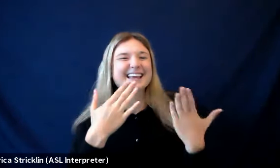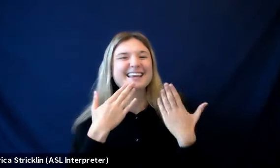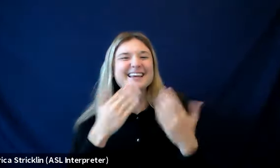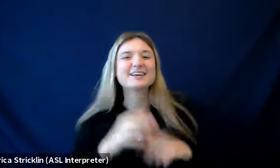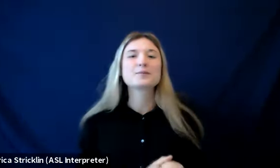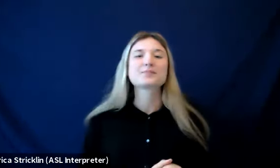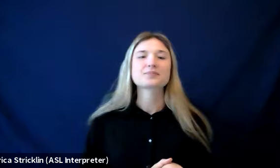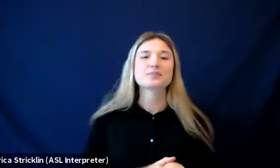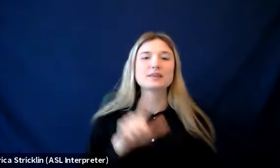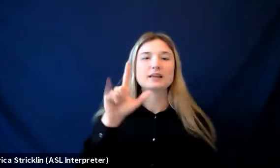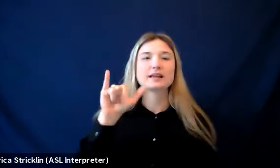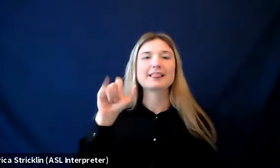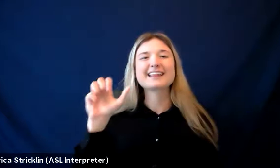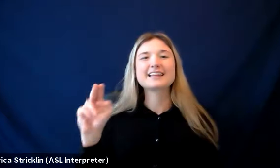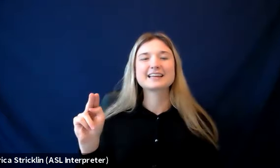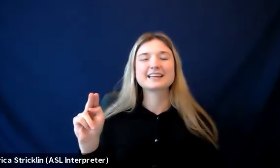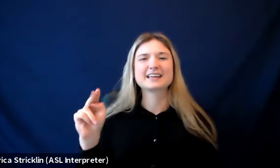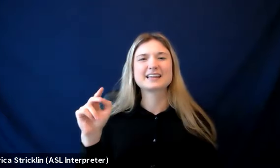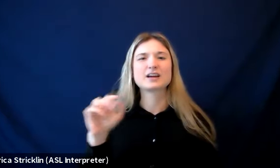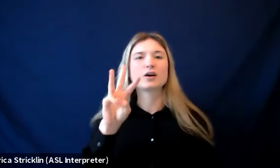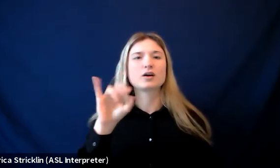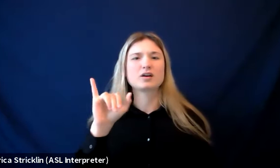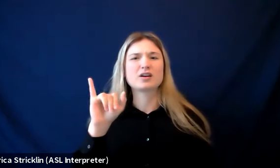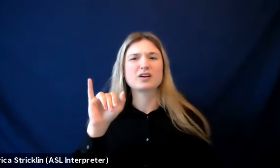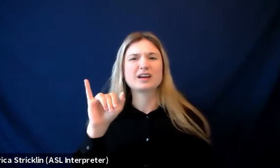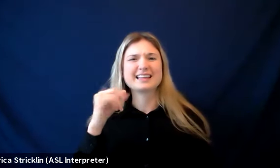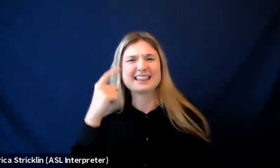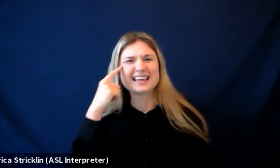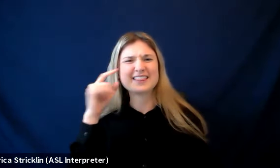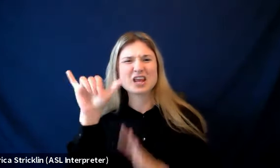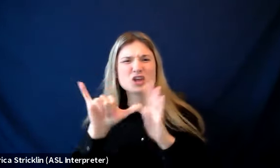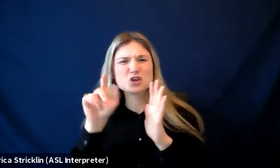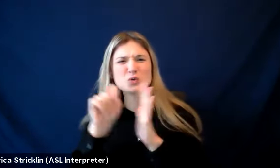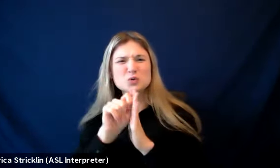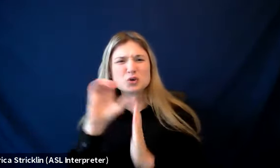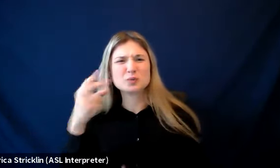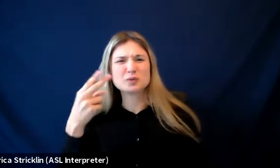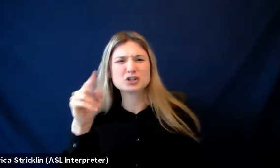I think sometimes make our YouTube channel is looking out.